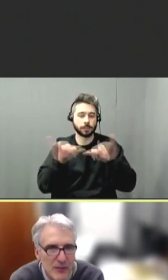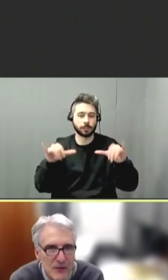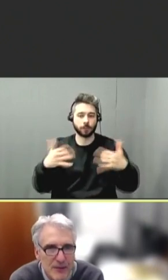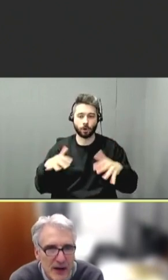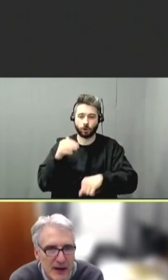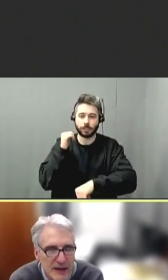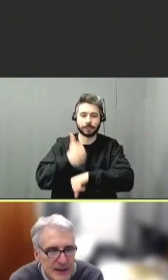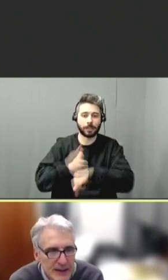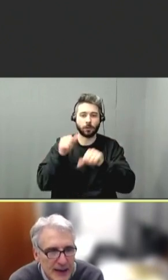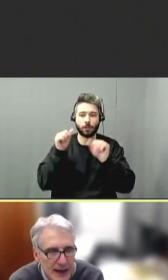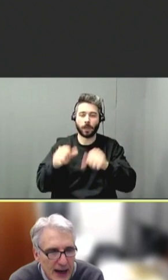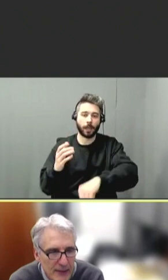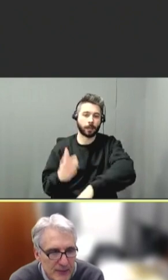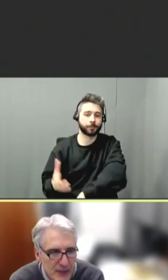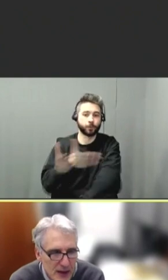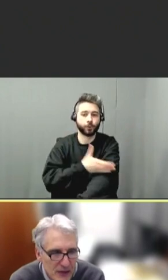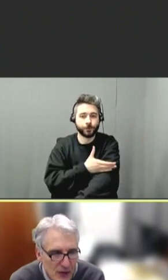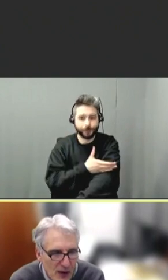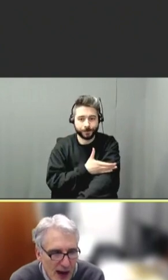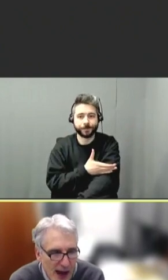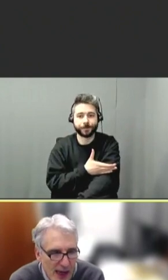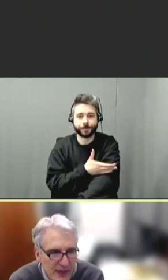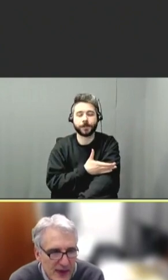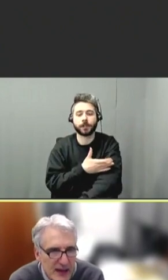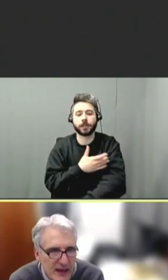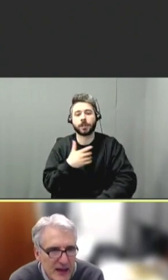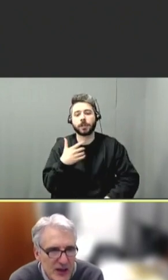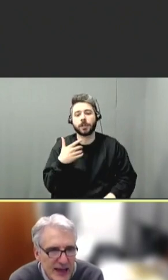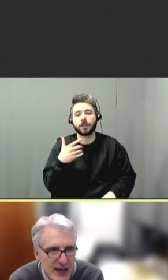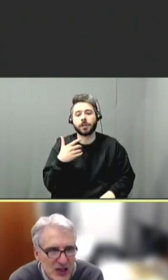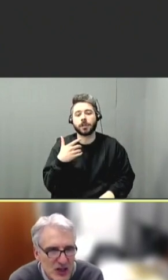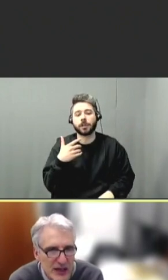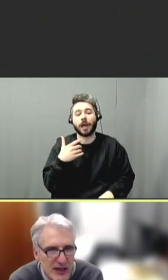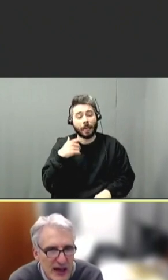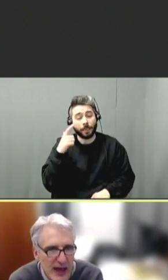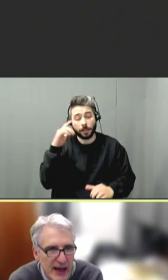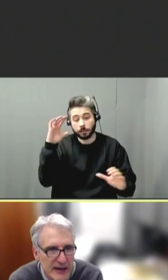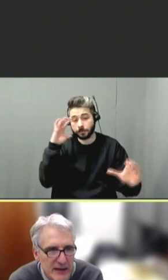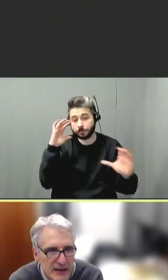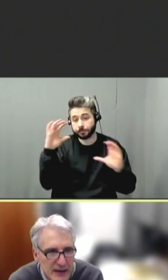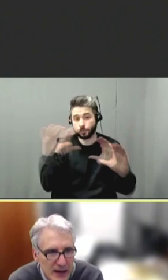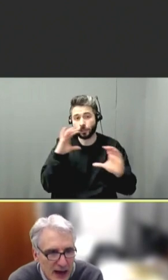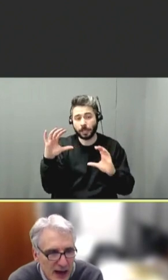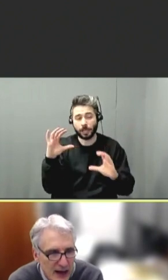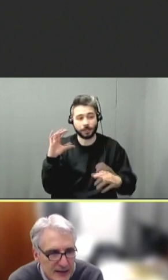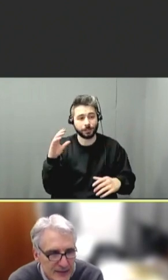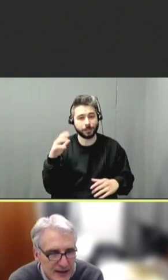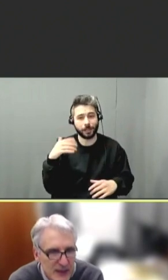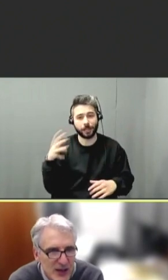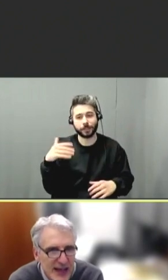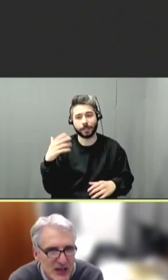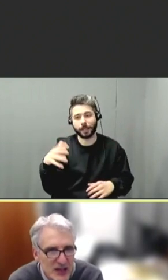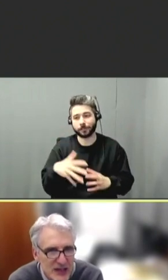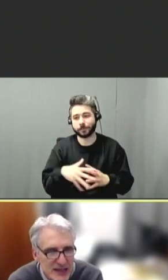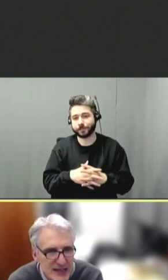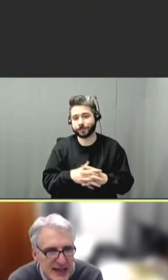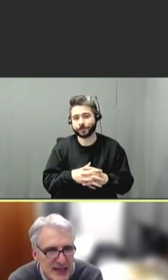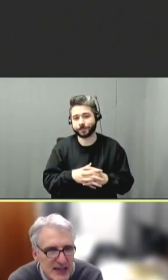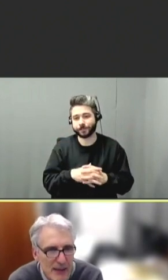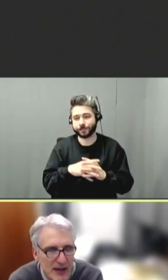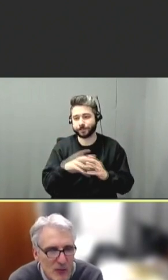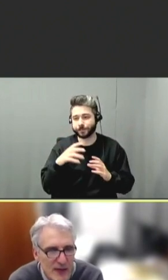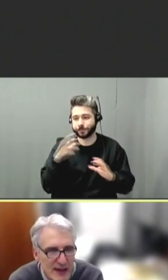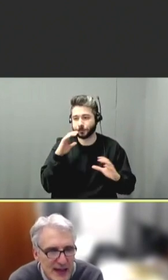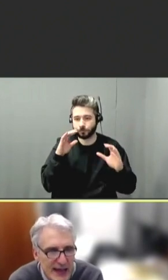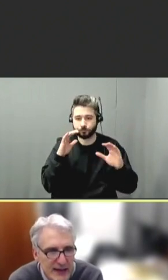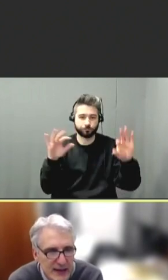improved upon. So I think communication and -- communication is a key topic, and within that,